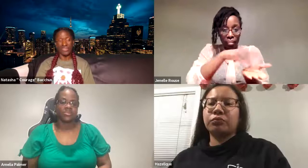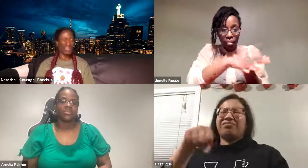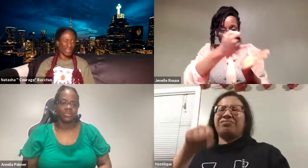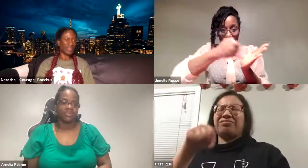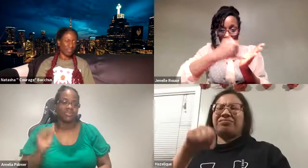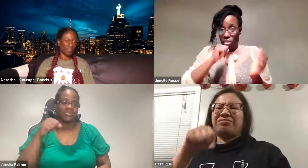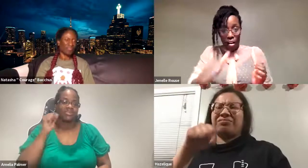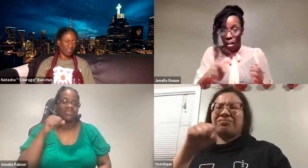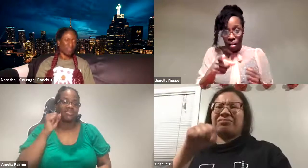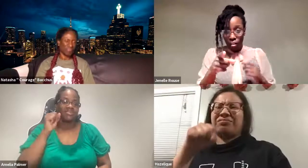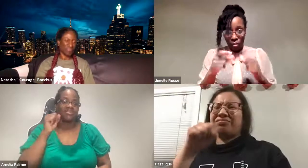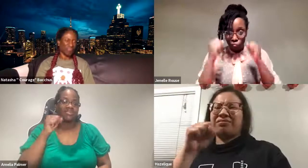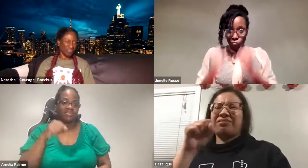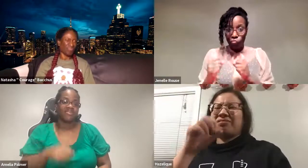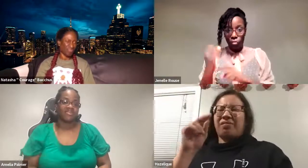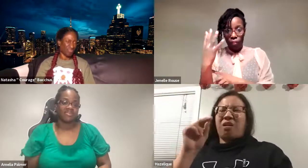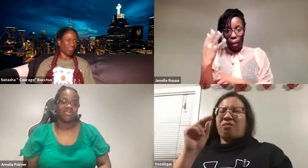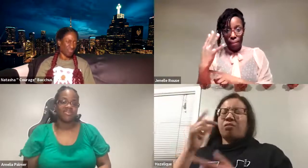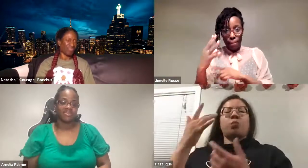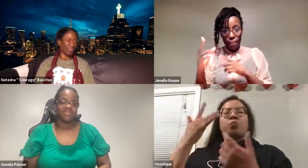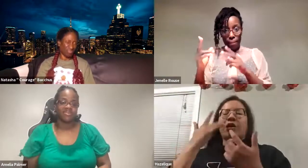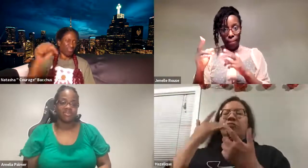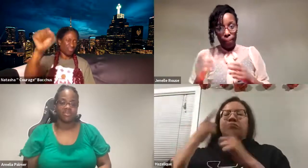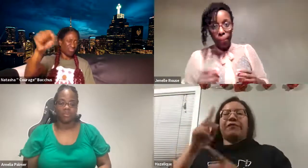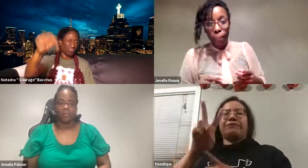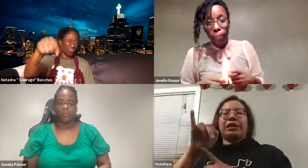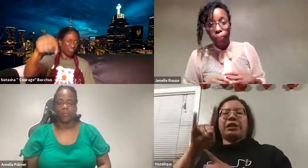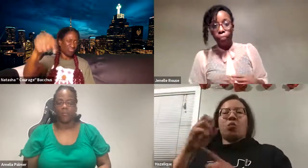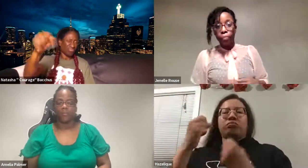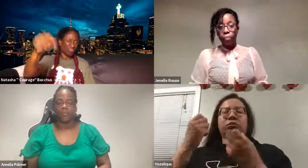pictures are static but art is not. film is not.